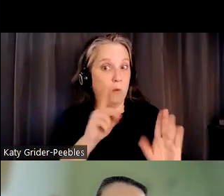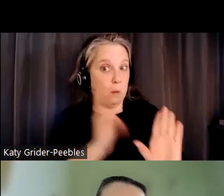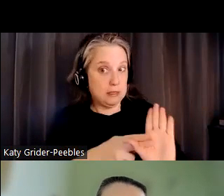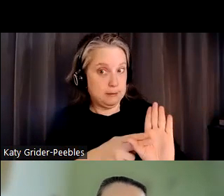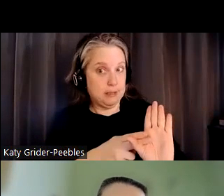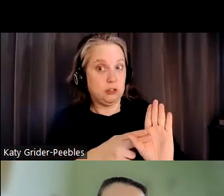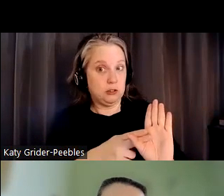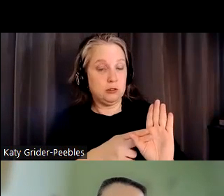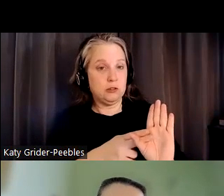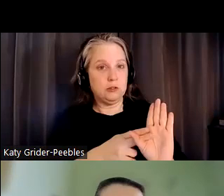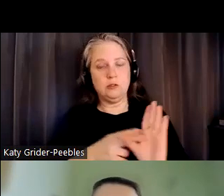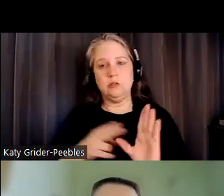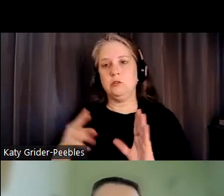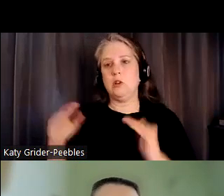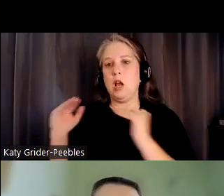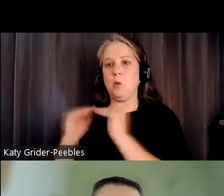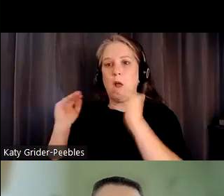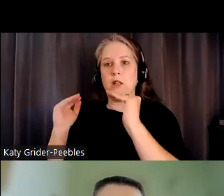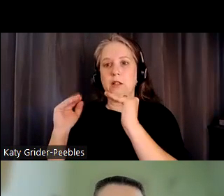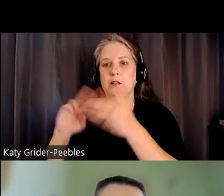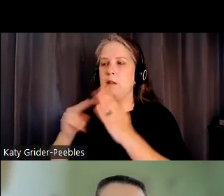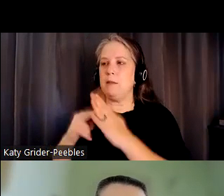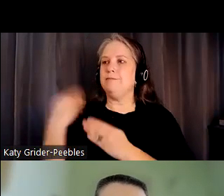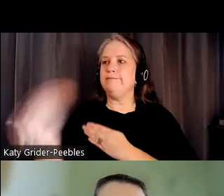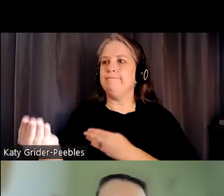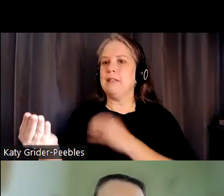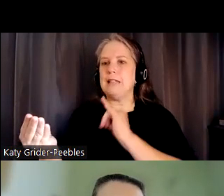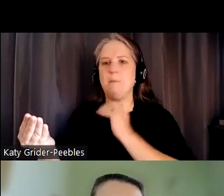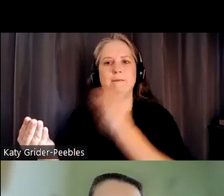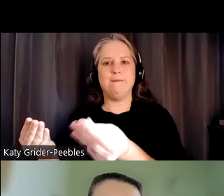Equality means everybody gets the same thing regardless of what their needs are.